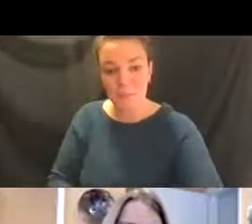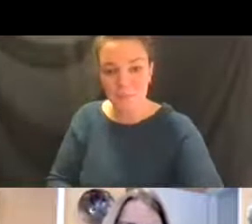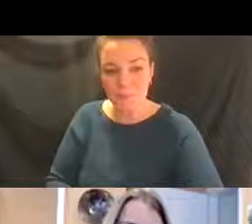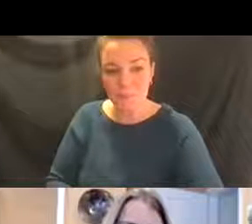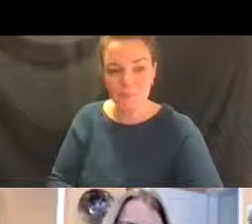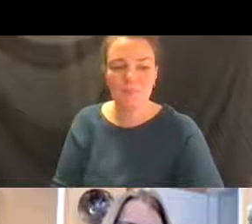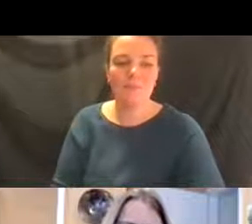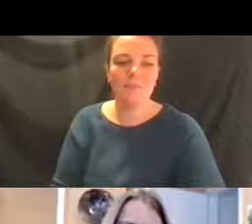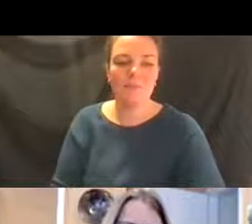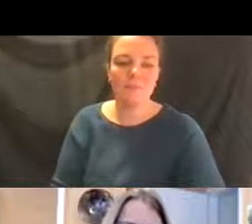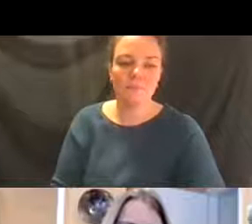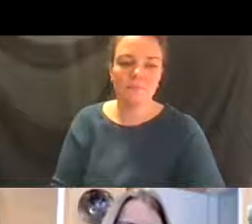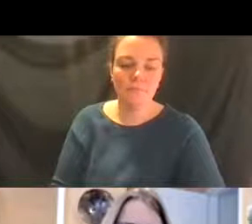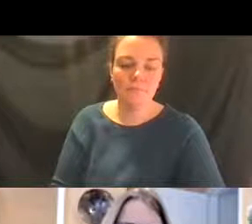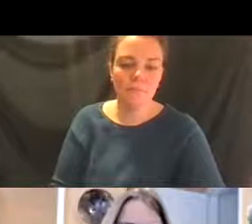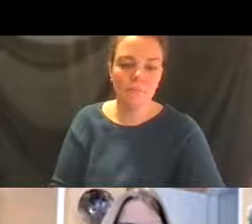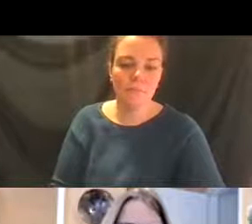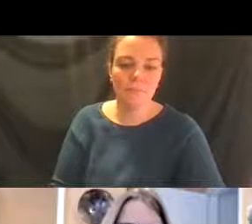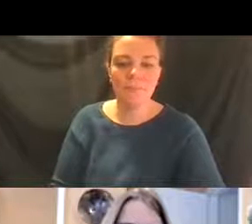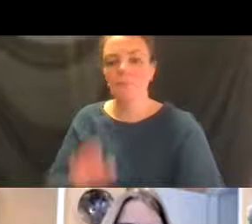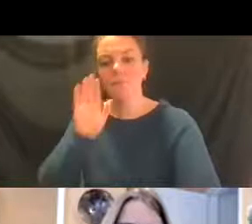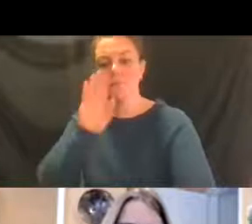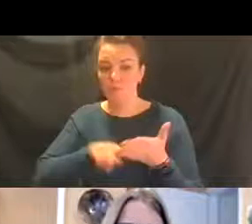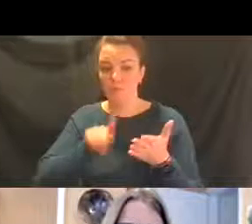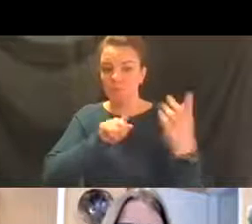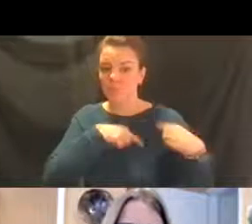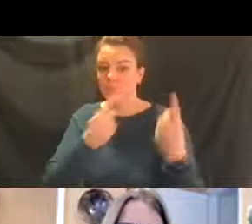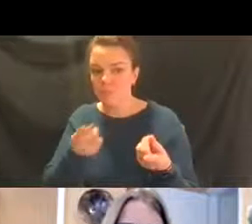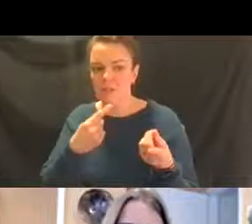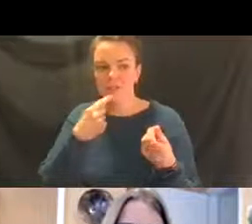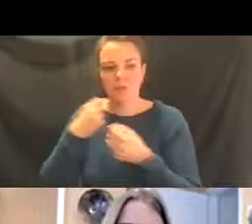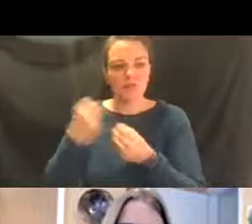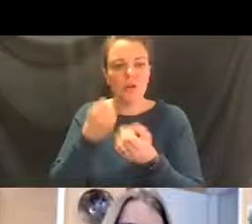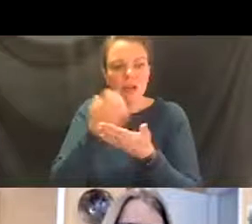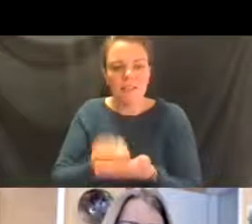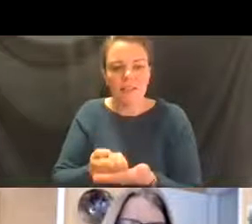strong evidence with evolving research shows that people can reduce the risk of cognitive decline by